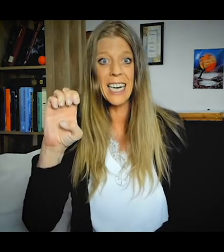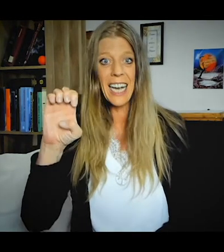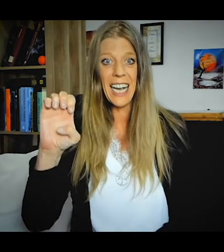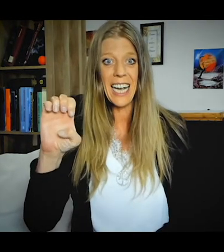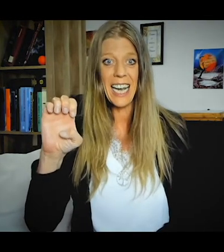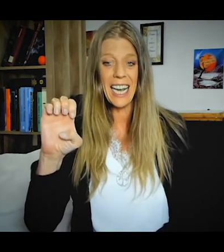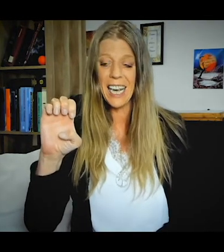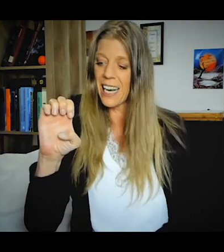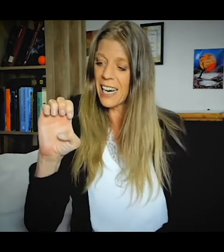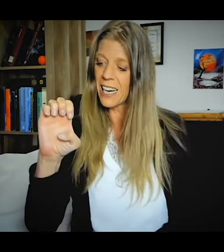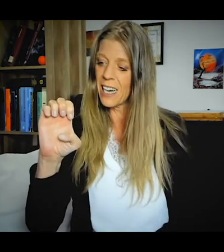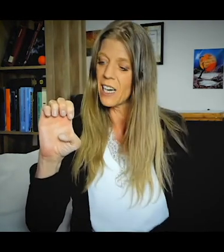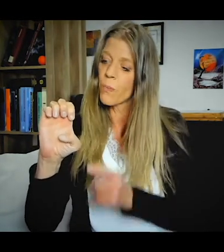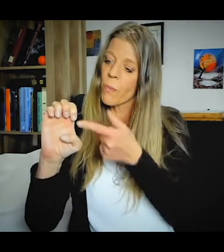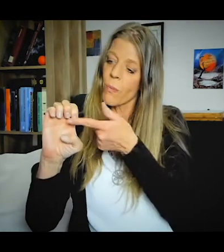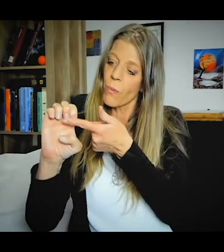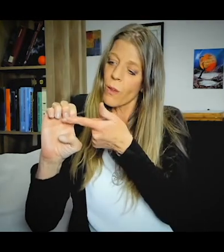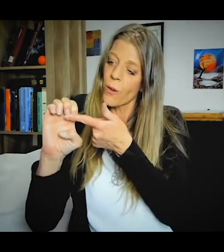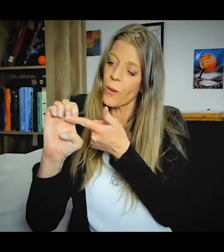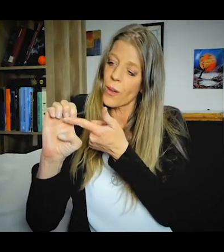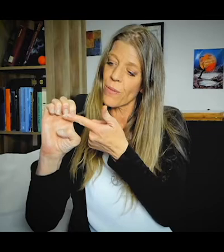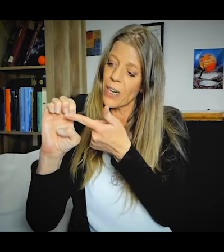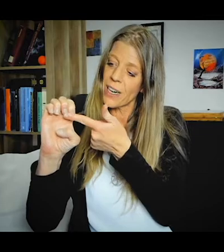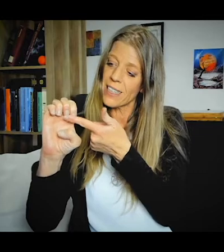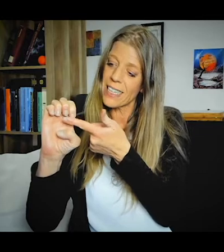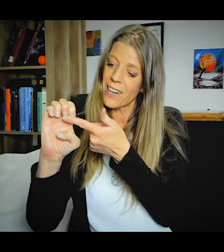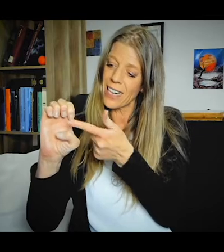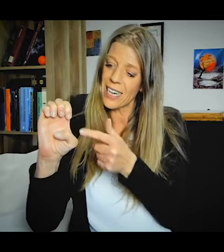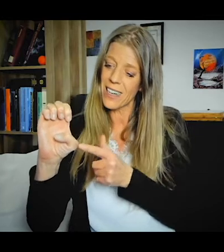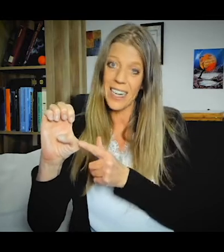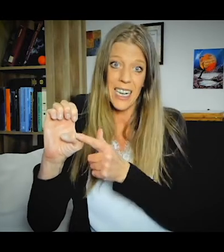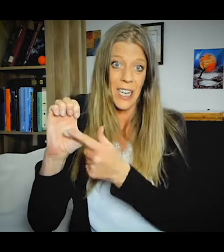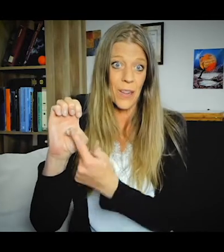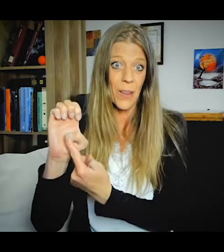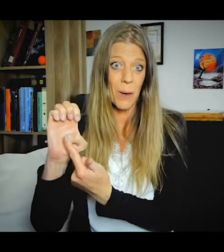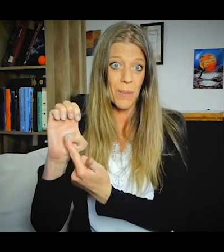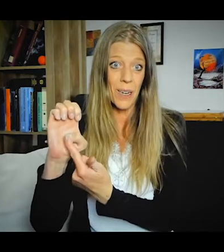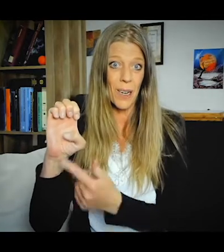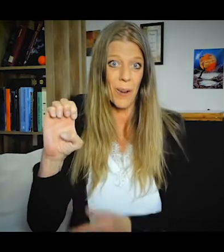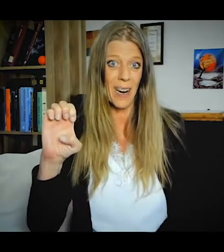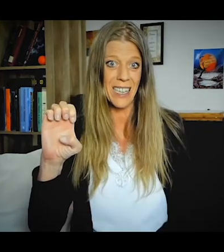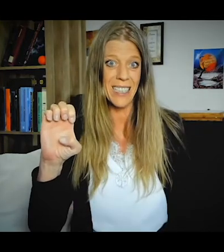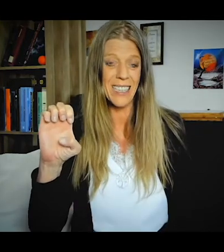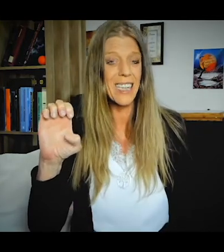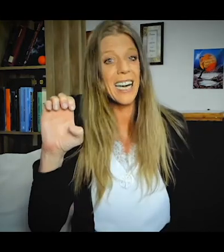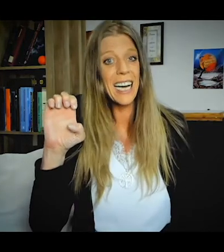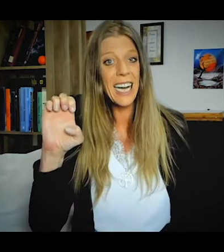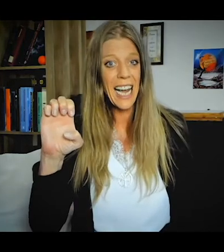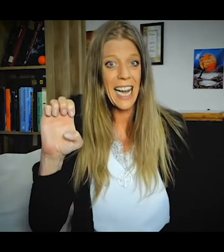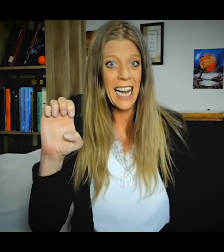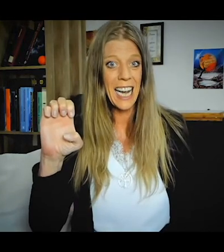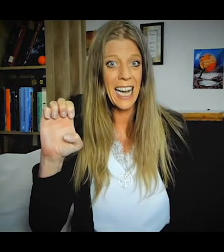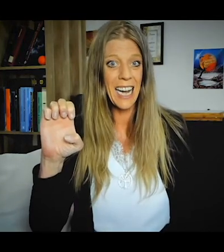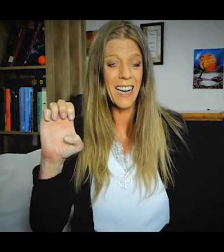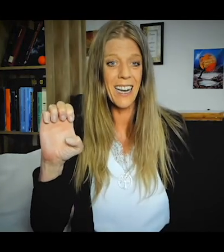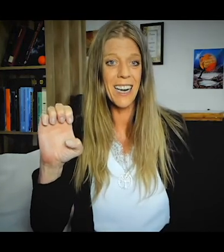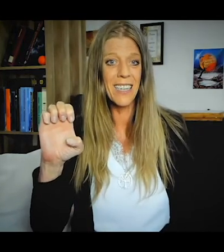E - Curl your fingers down here, and your thumb across. - E -